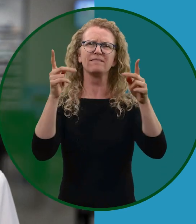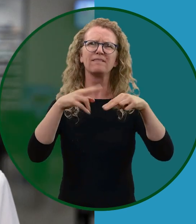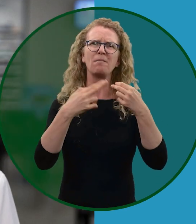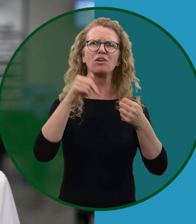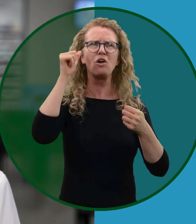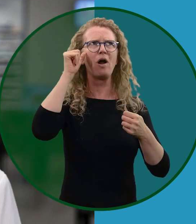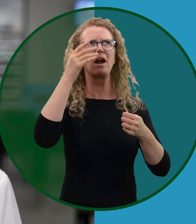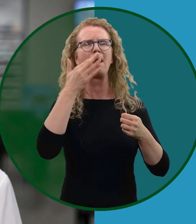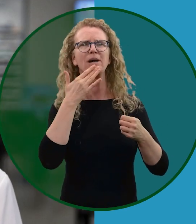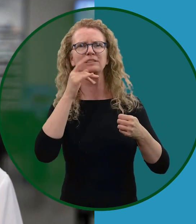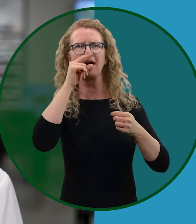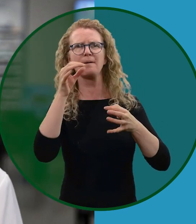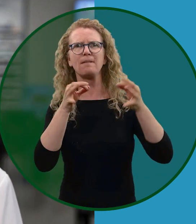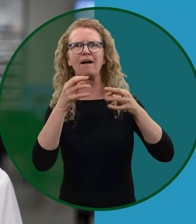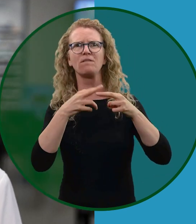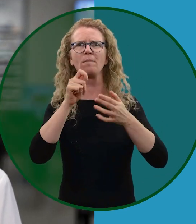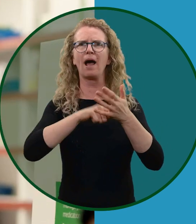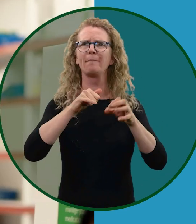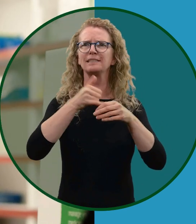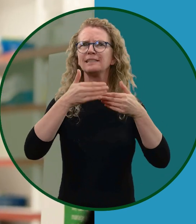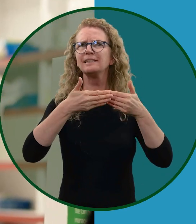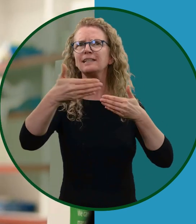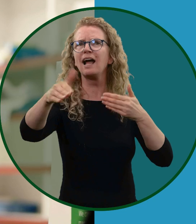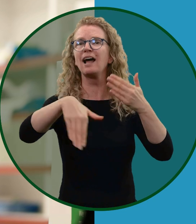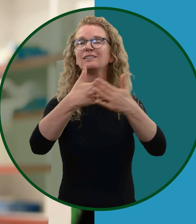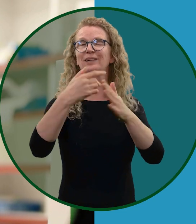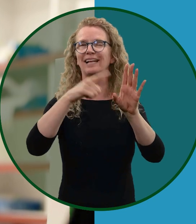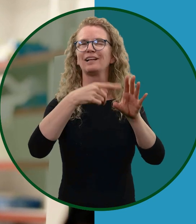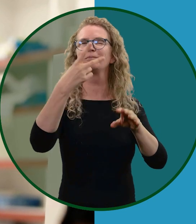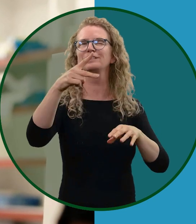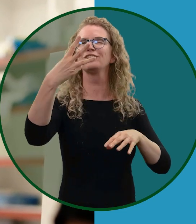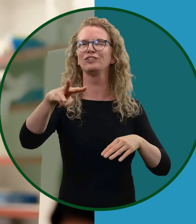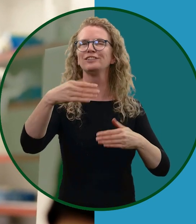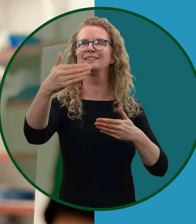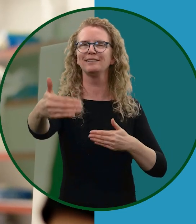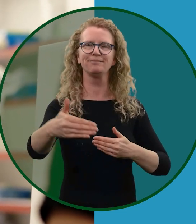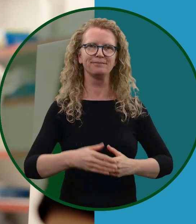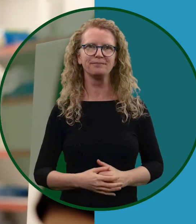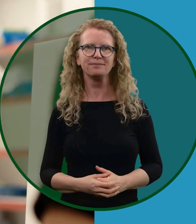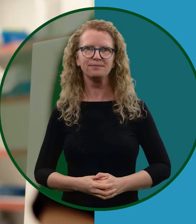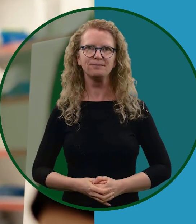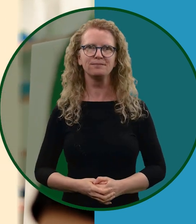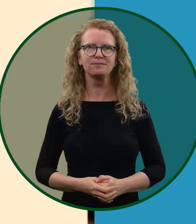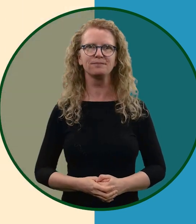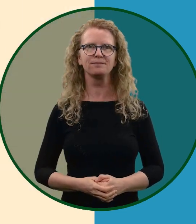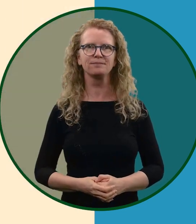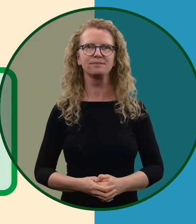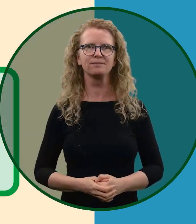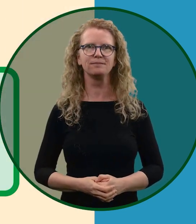and individuals plan their medication costs because the rate is going to stay the same until 2030. What if my medicine costs less